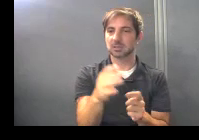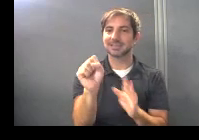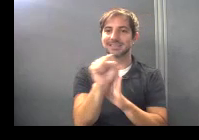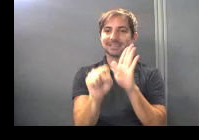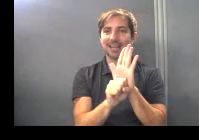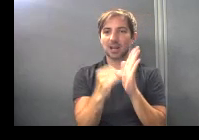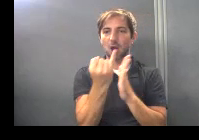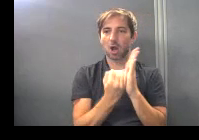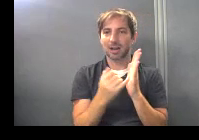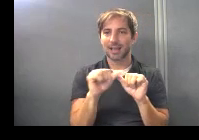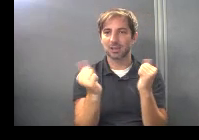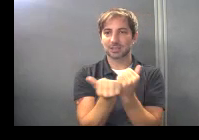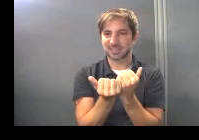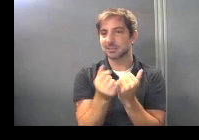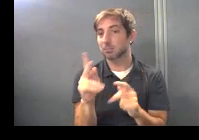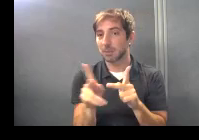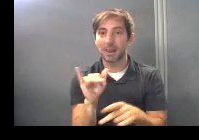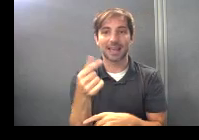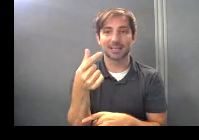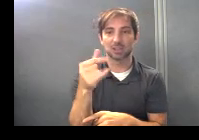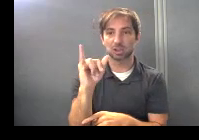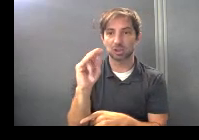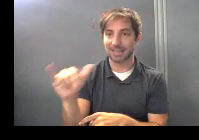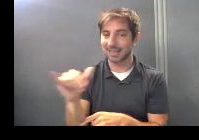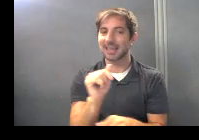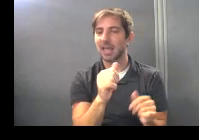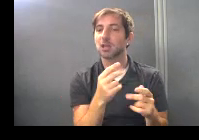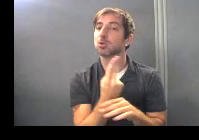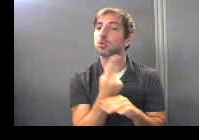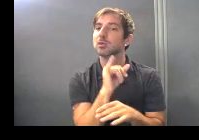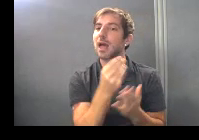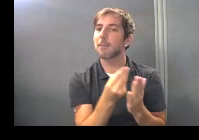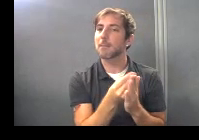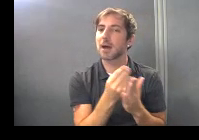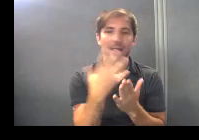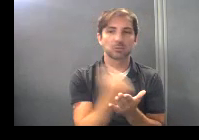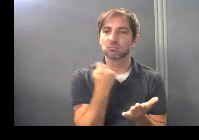PEOPLE LIKE JENNY GET TO USE THAT TO HELP ORGANIZATIONS AND THEIR STATE.